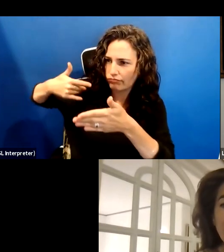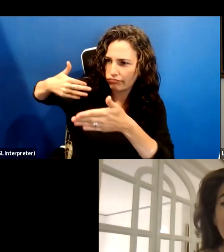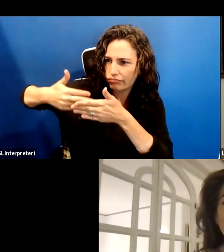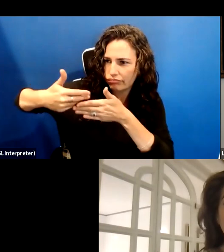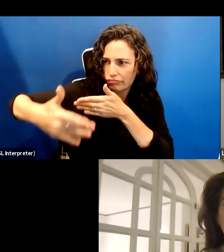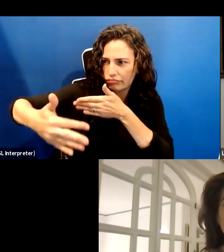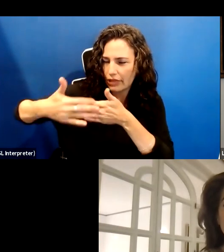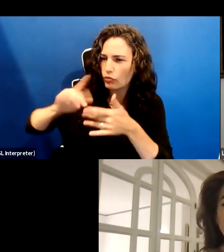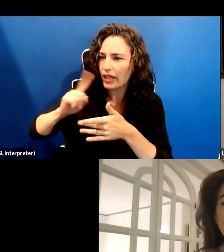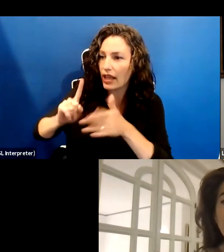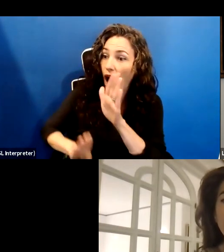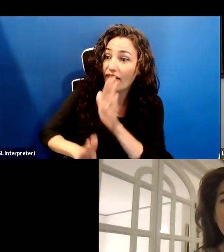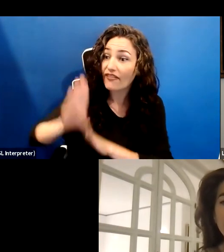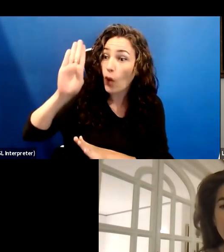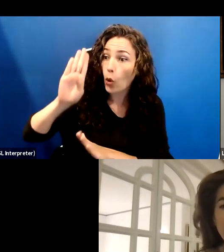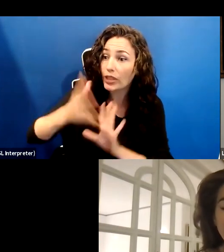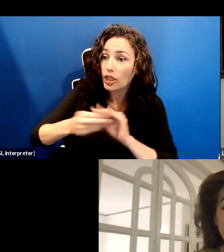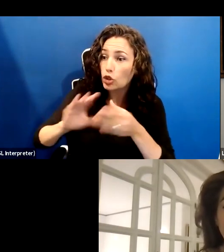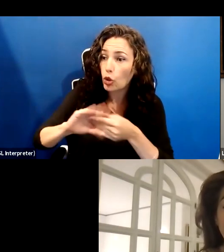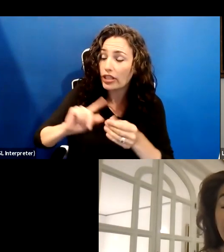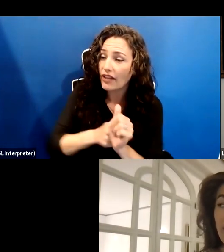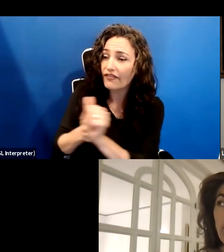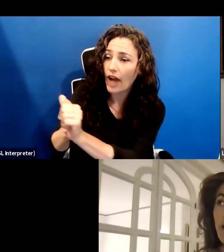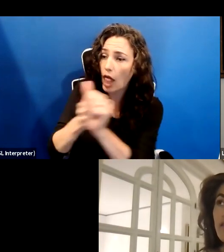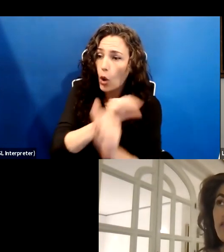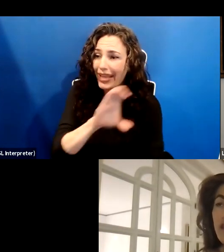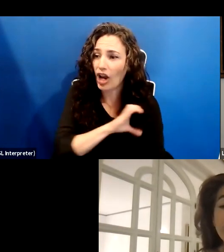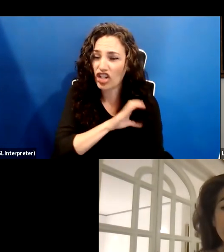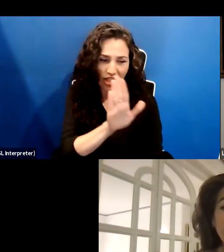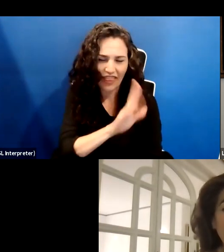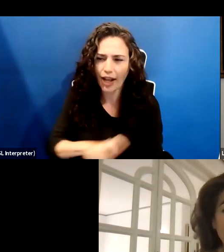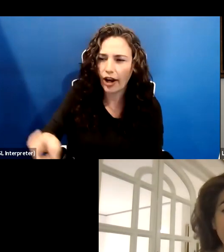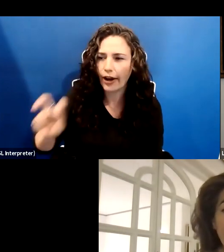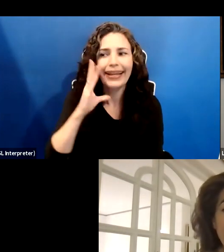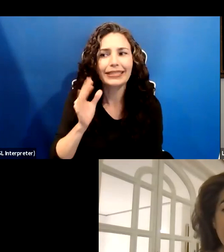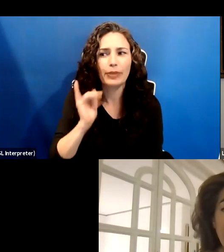and following characters who are going on a journey where the stakes are high.